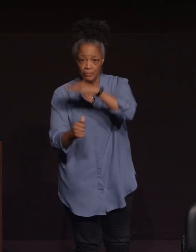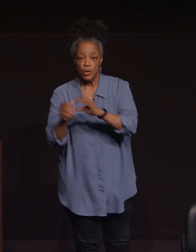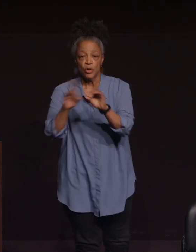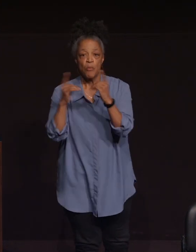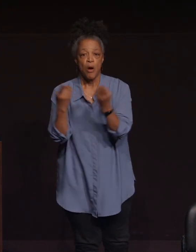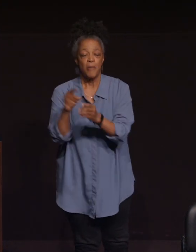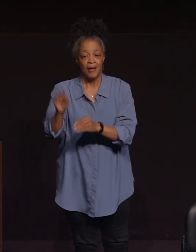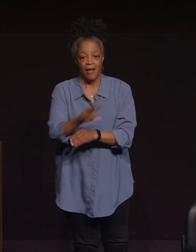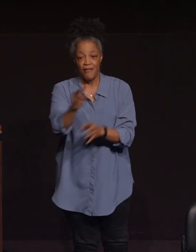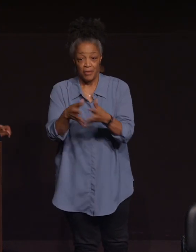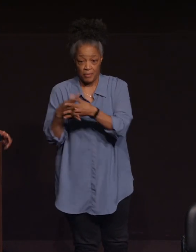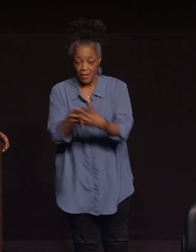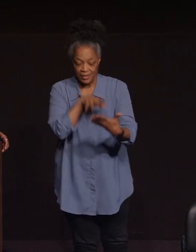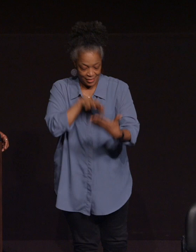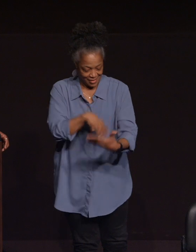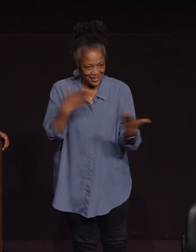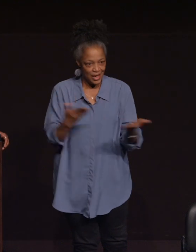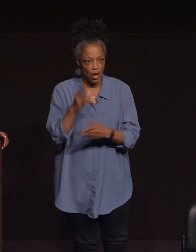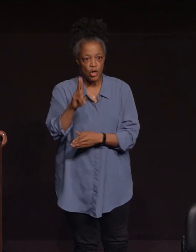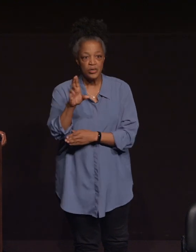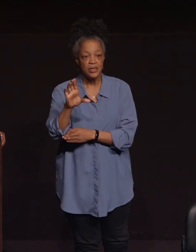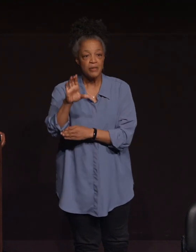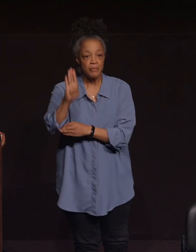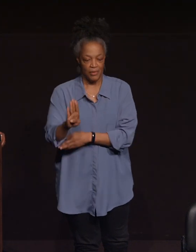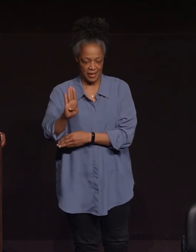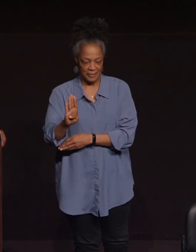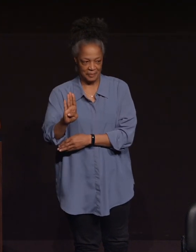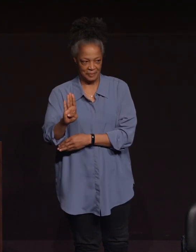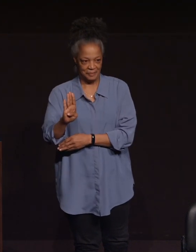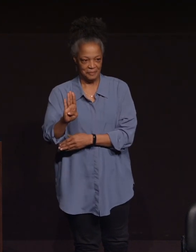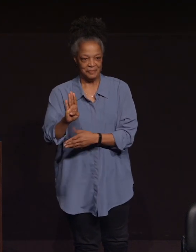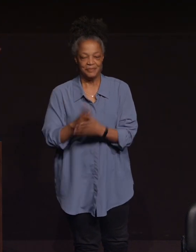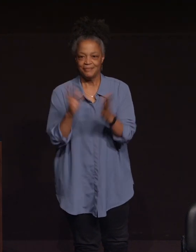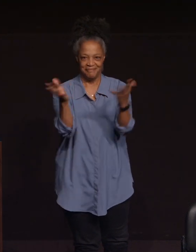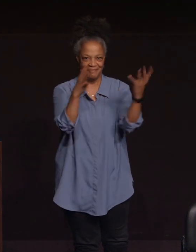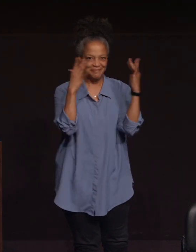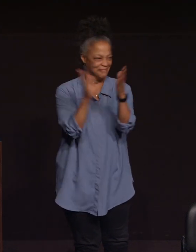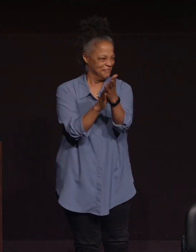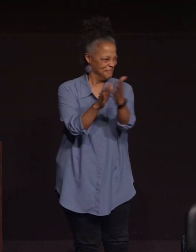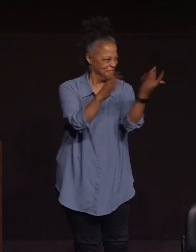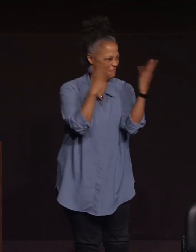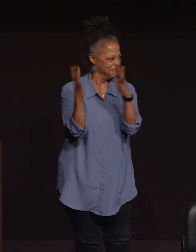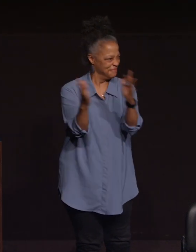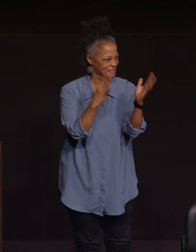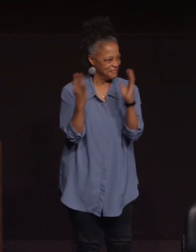African American Studies here at UC Berkeley.